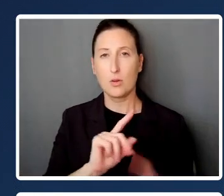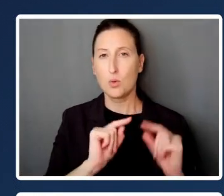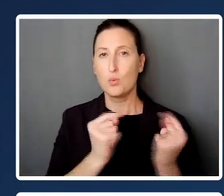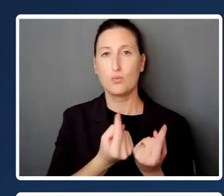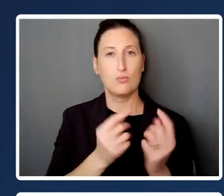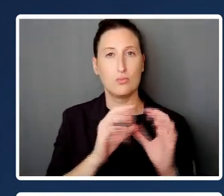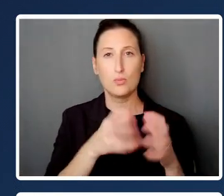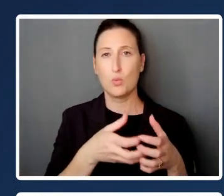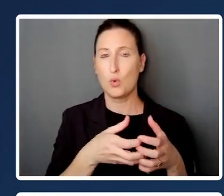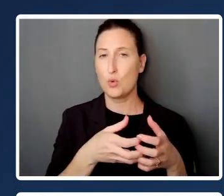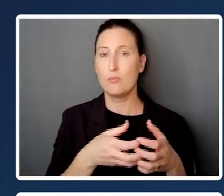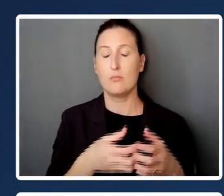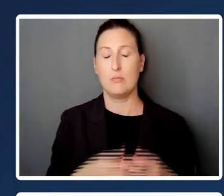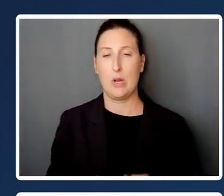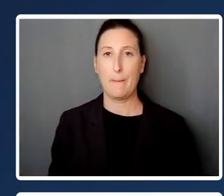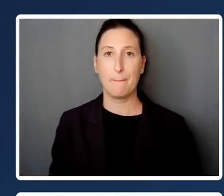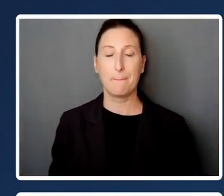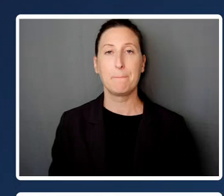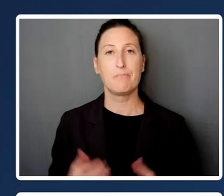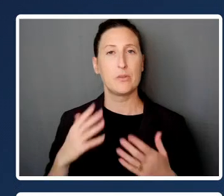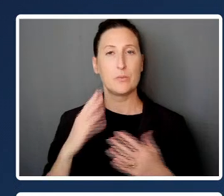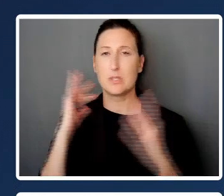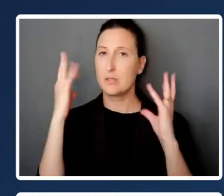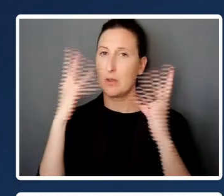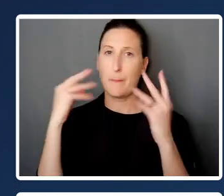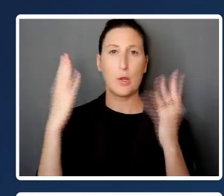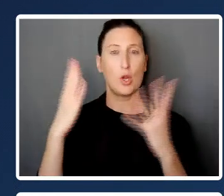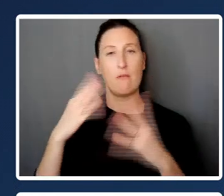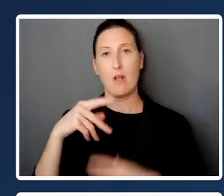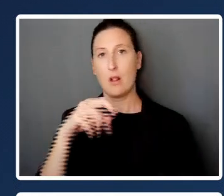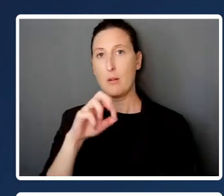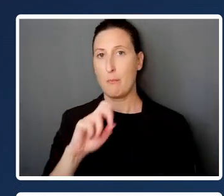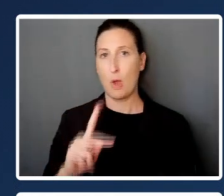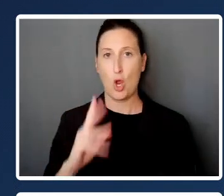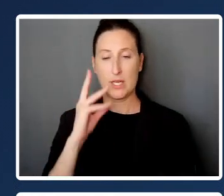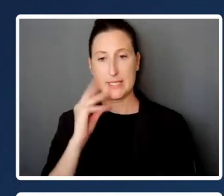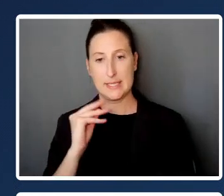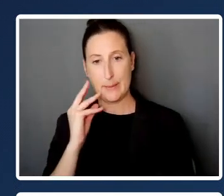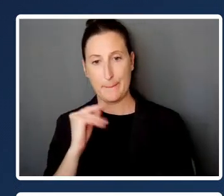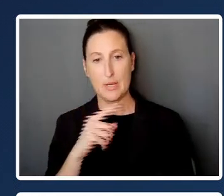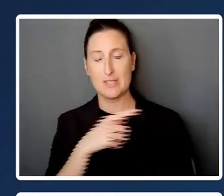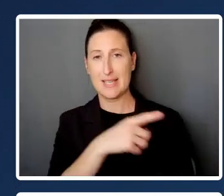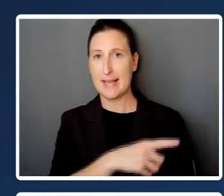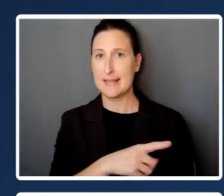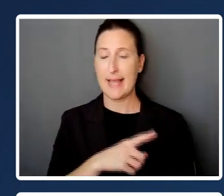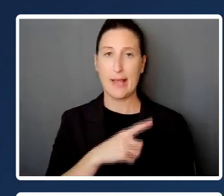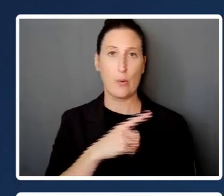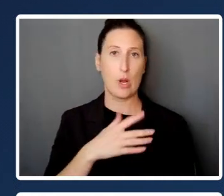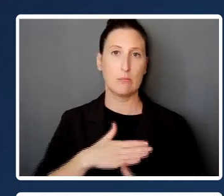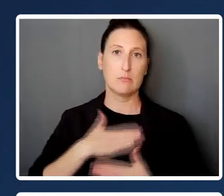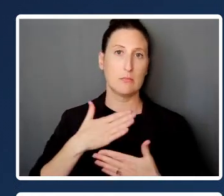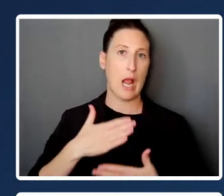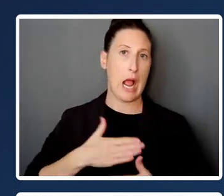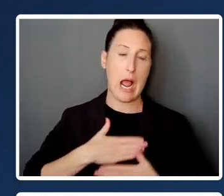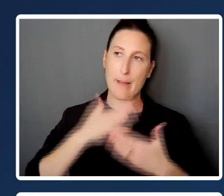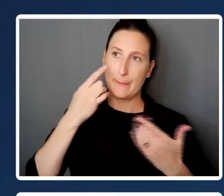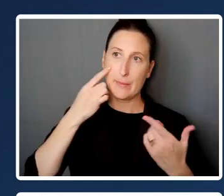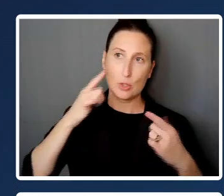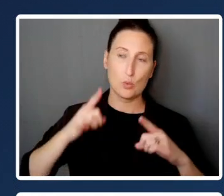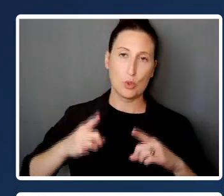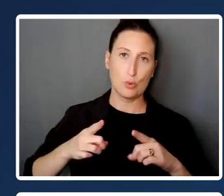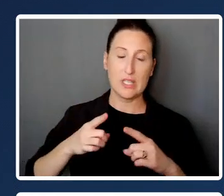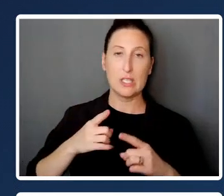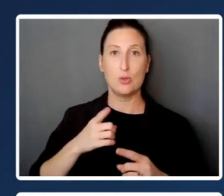they were lovely partners for whom generously agreed to be interviewed by our students.